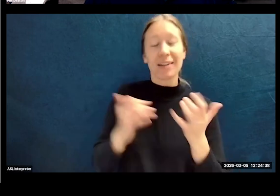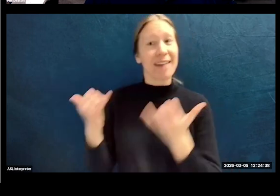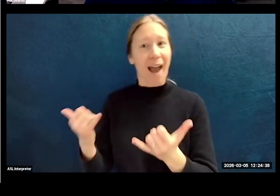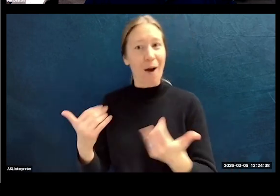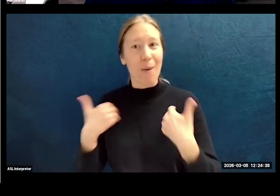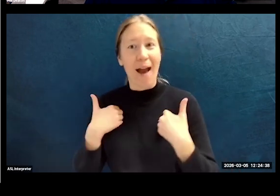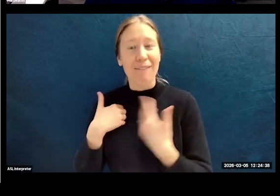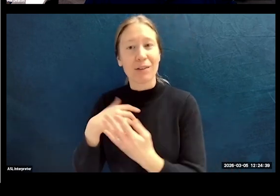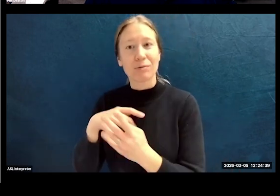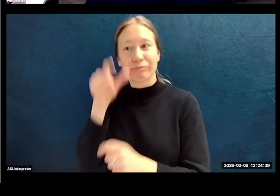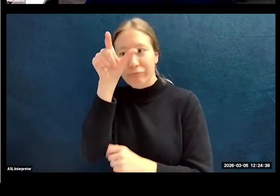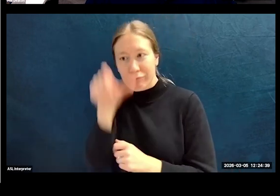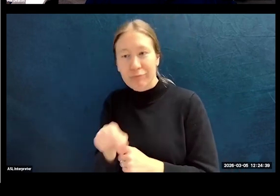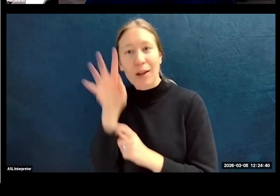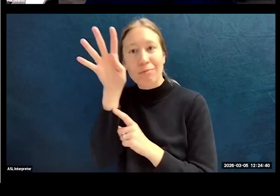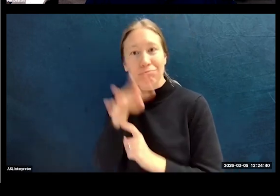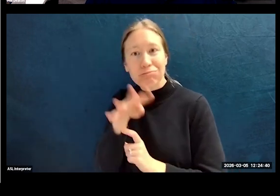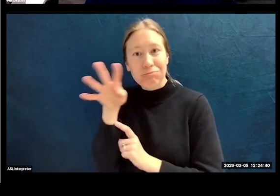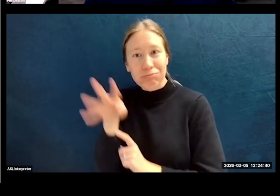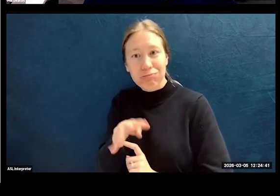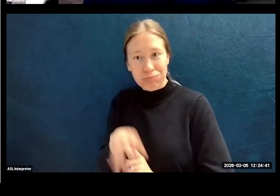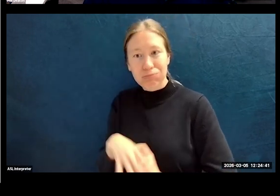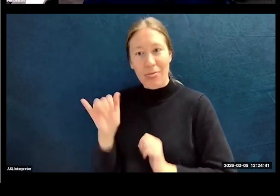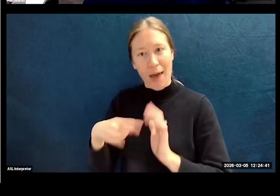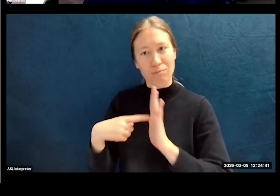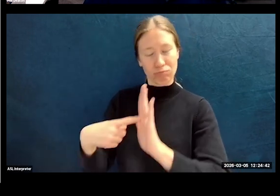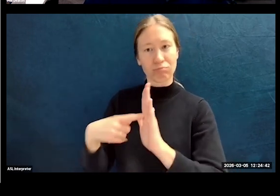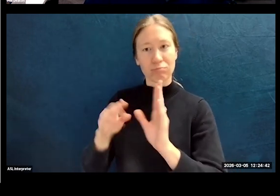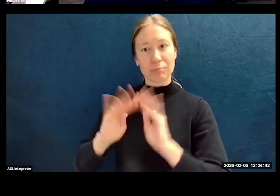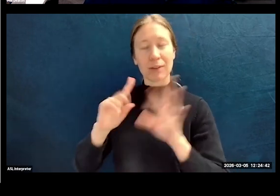in the bar associated with first year students.